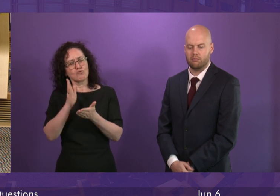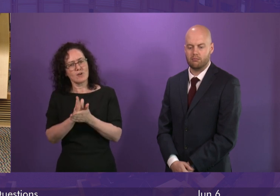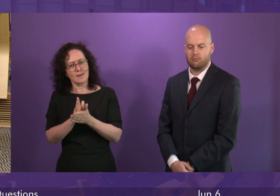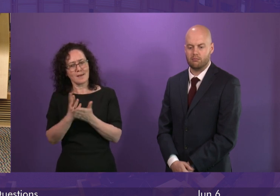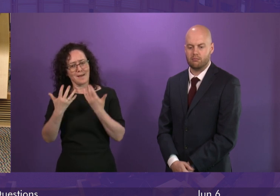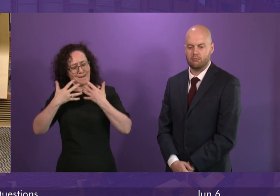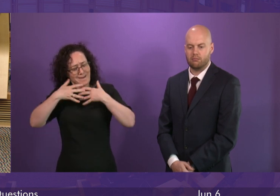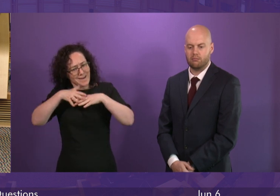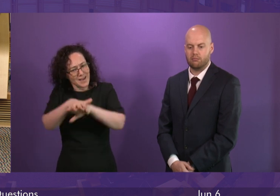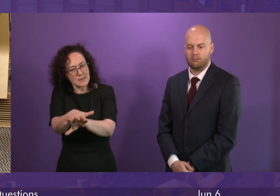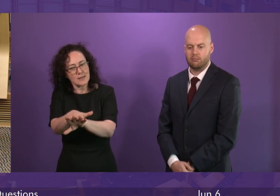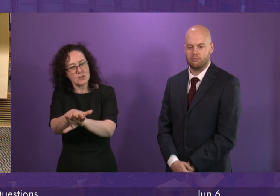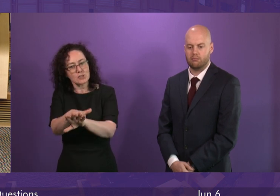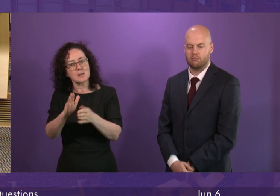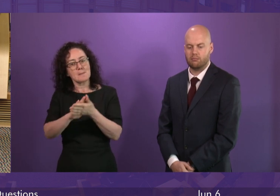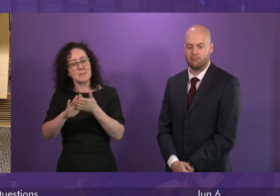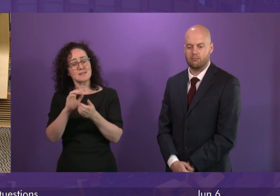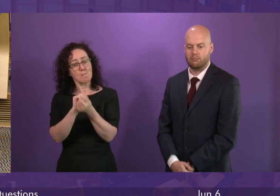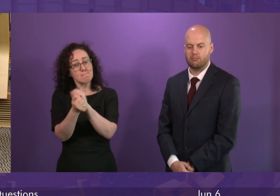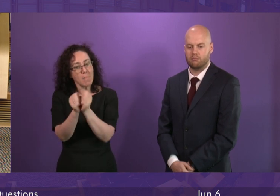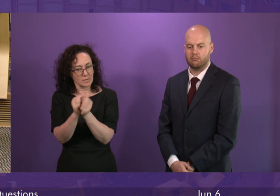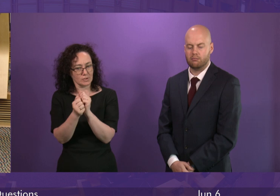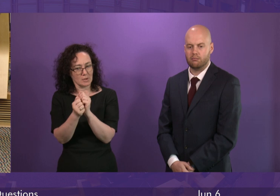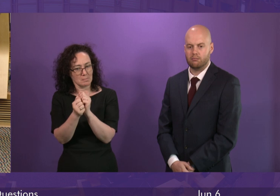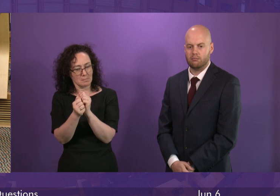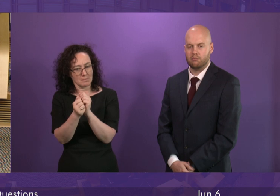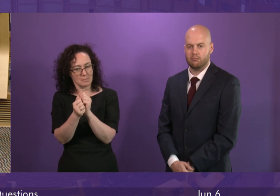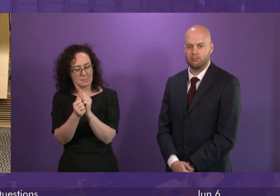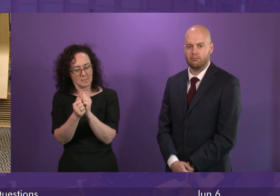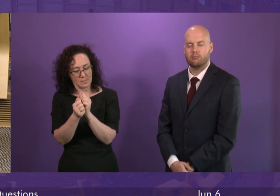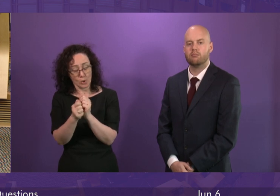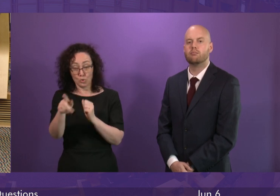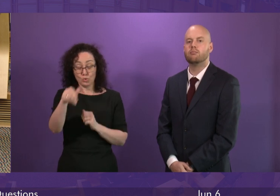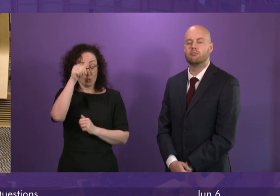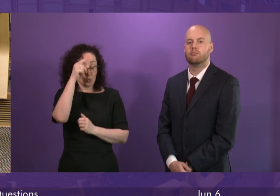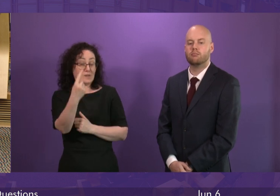and social care. She might know that one of the Conservative leadership candidates, Mr